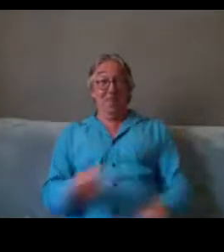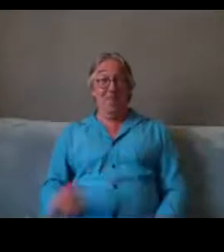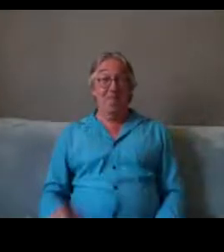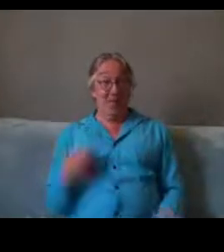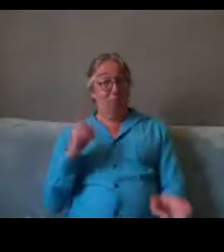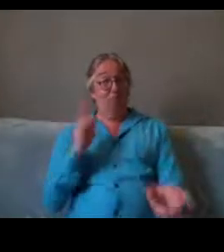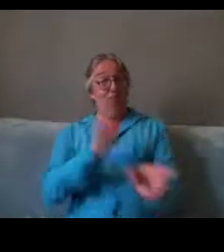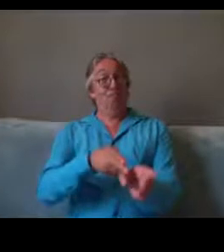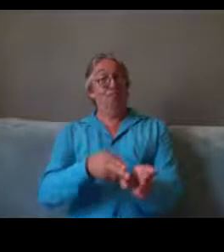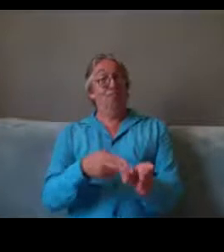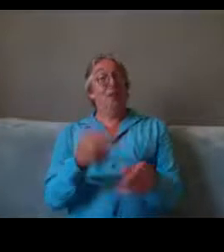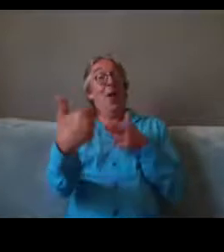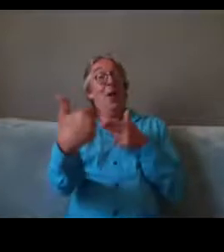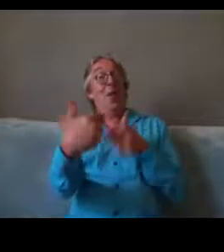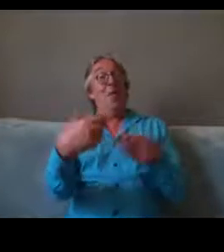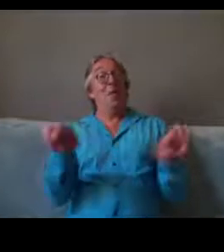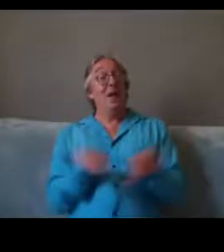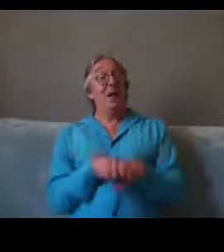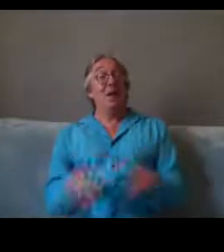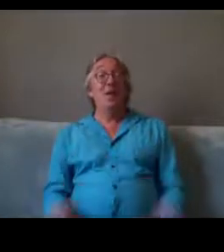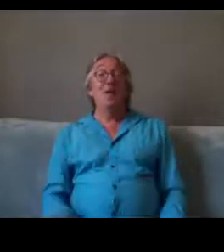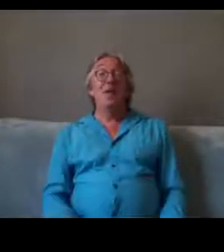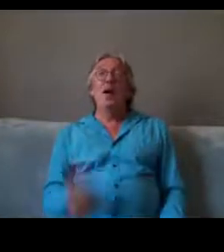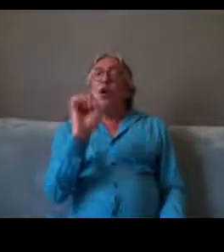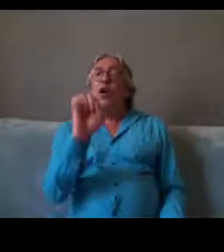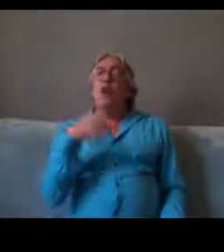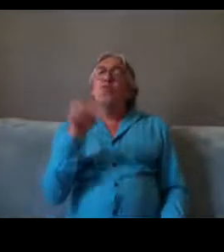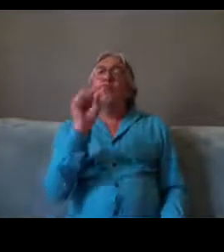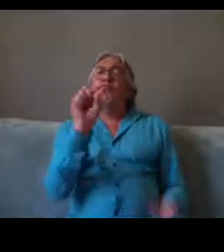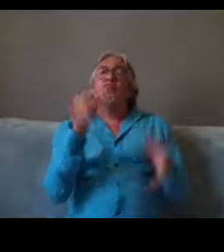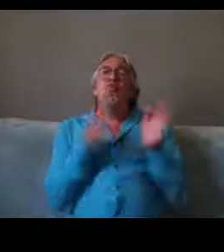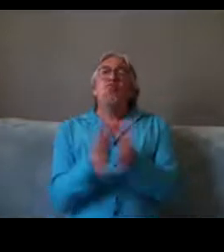for university exchange or studies or traineeships is